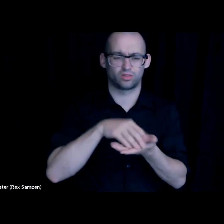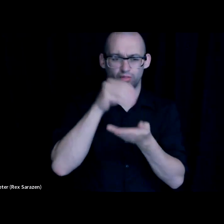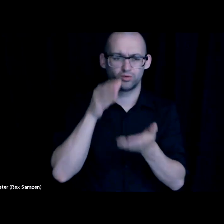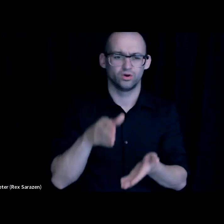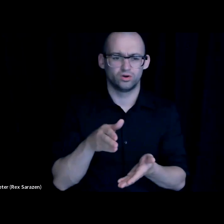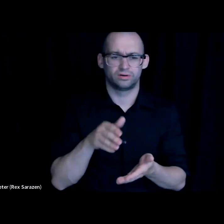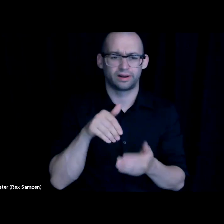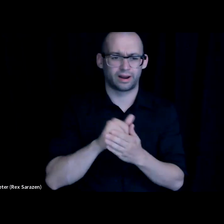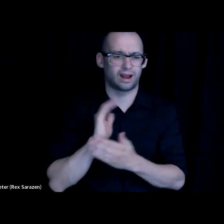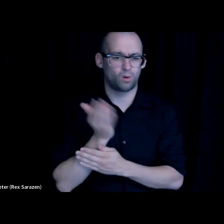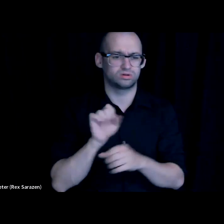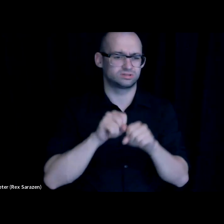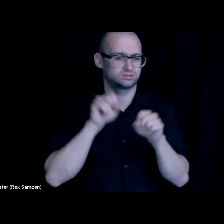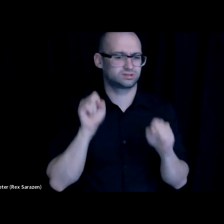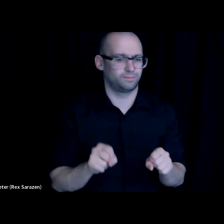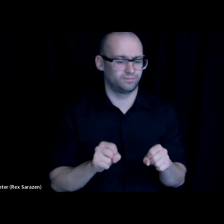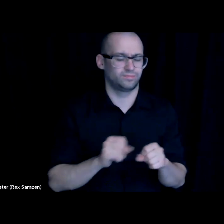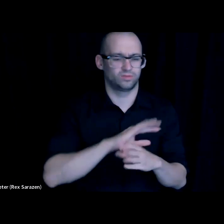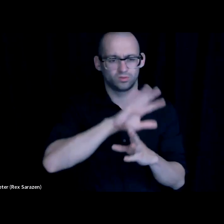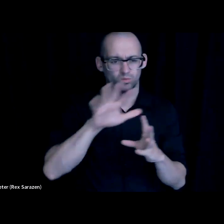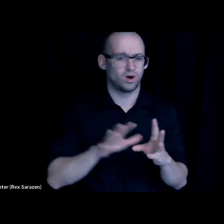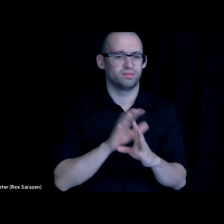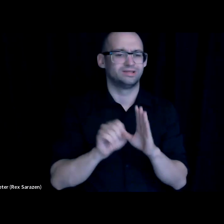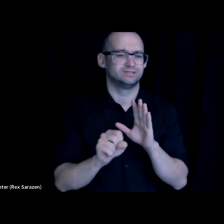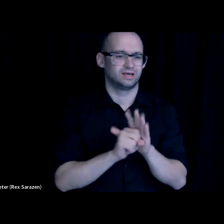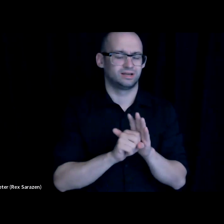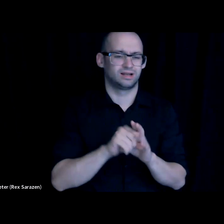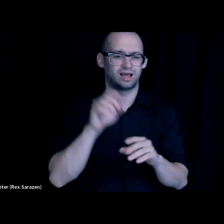far as adult education throughout the State, the California Department of LED Adult Education